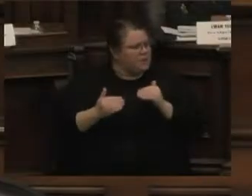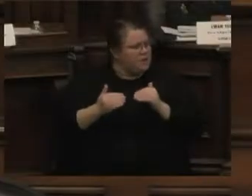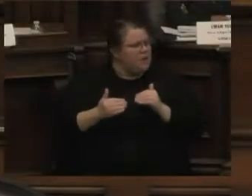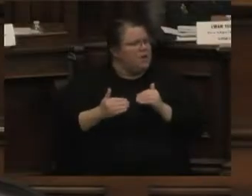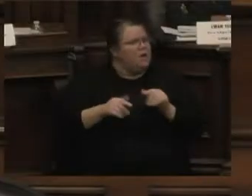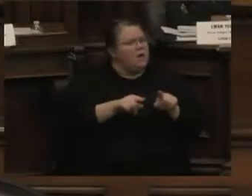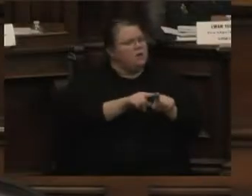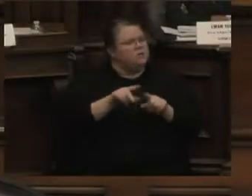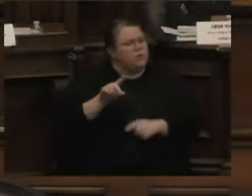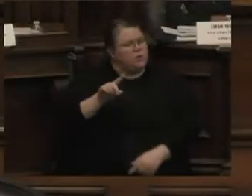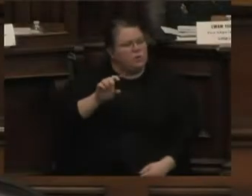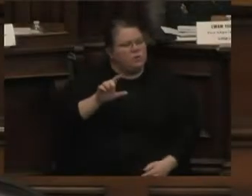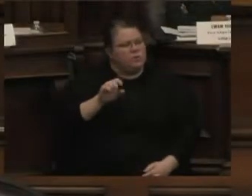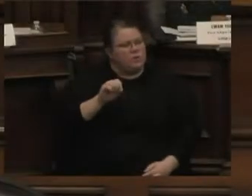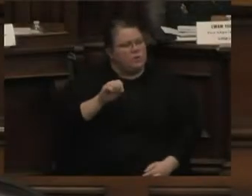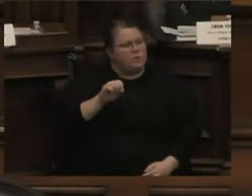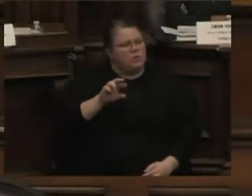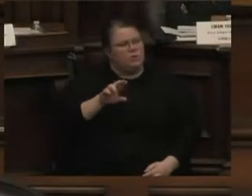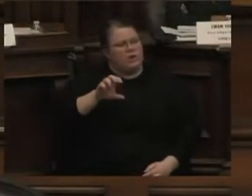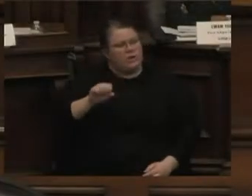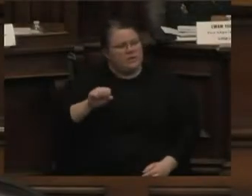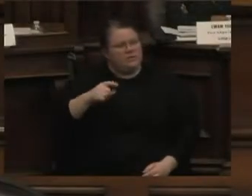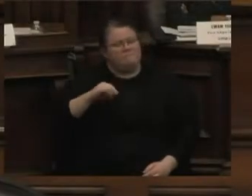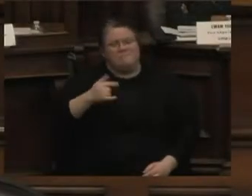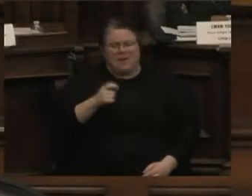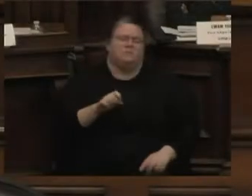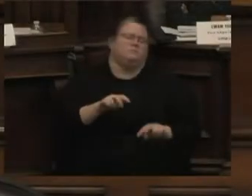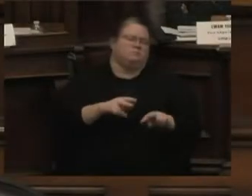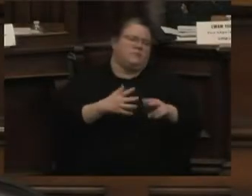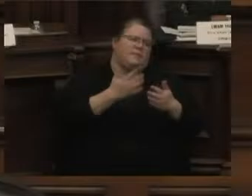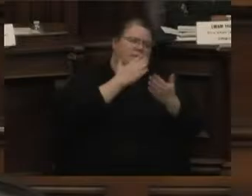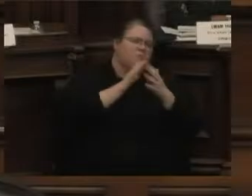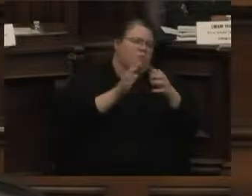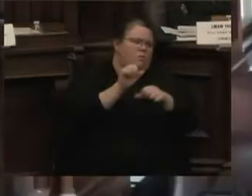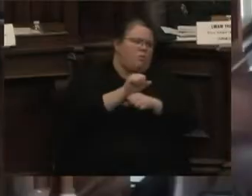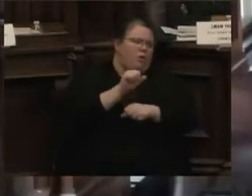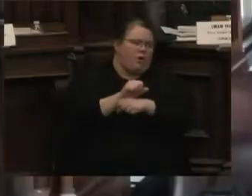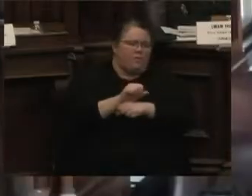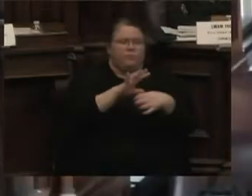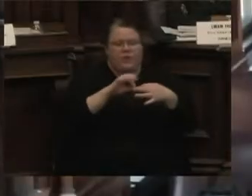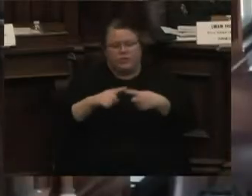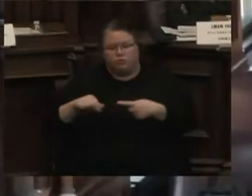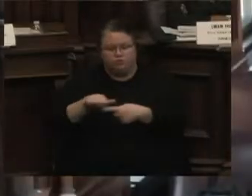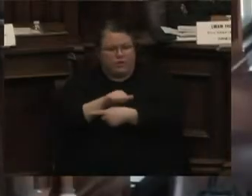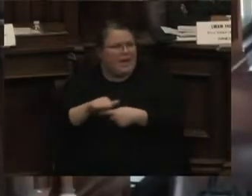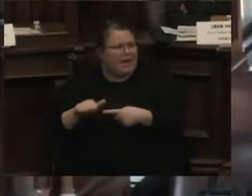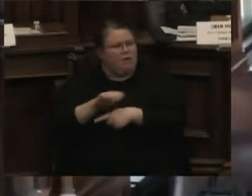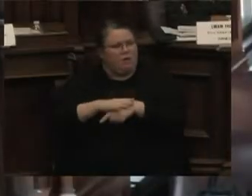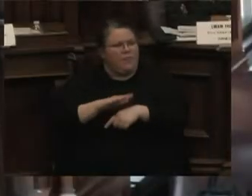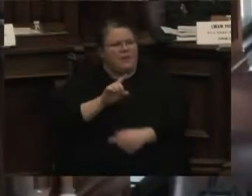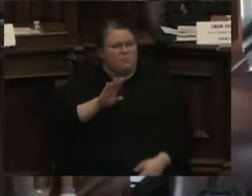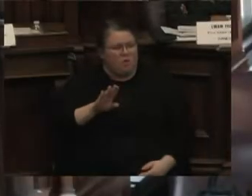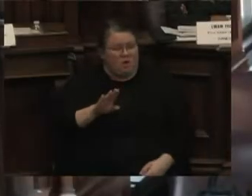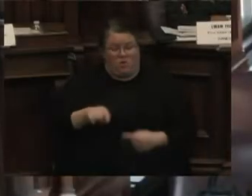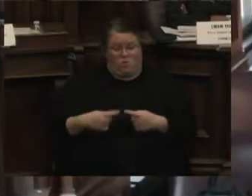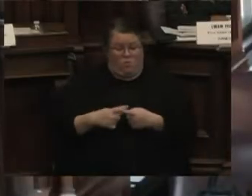back. Also, the last page, I want to thank you with your